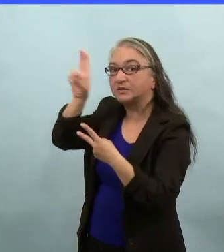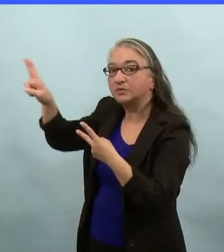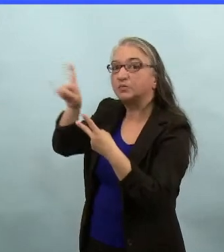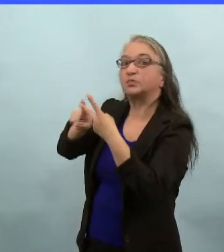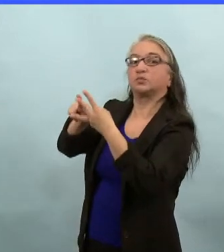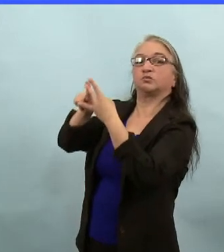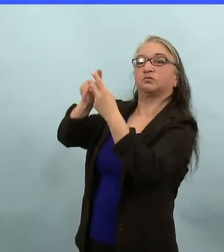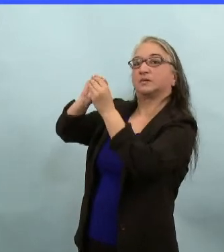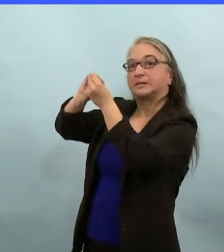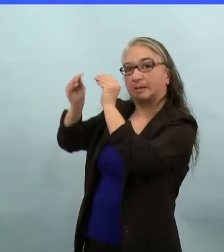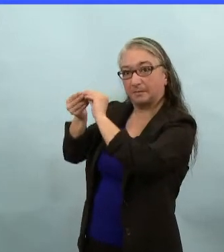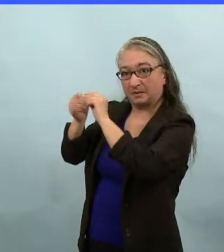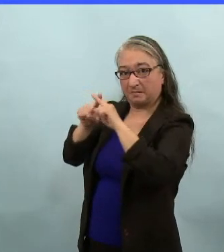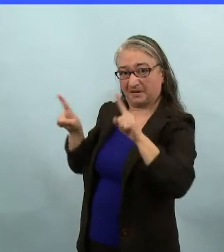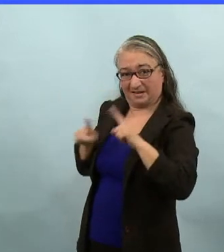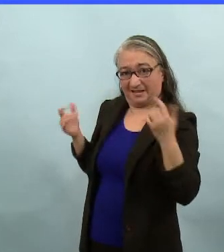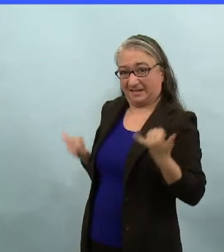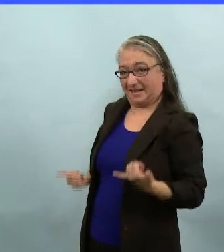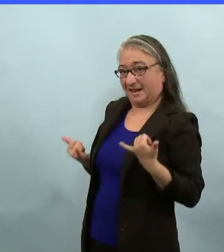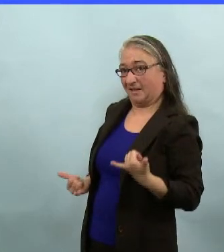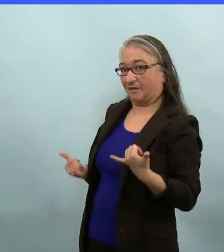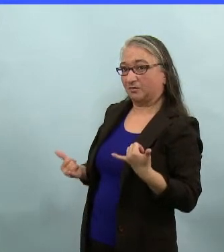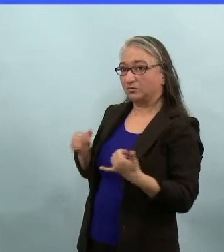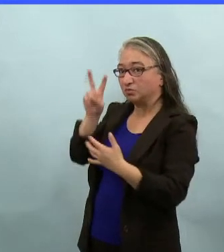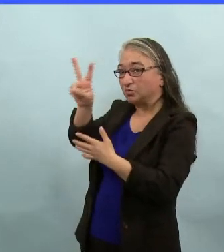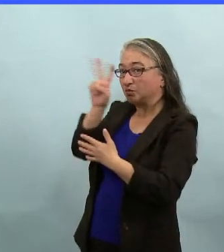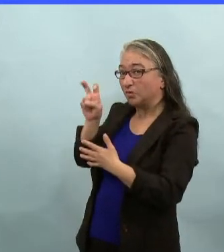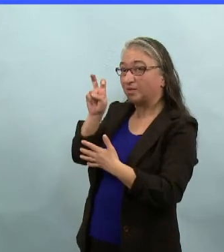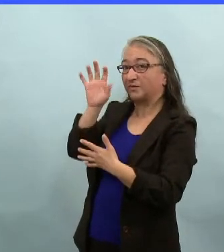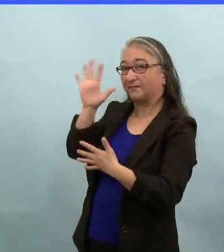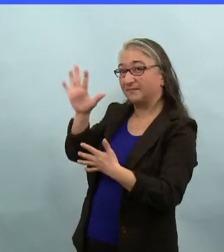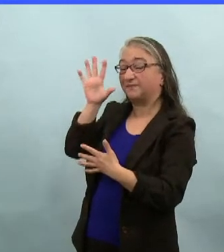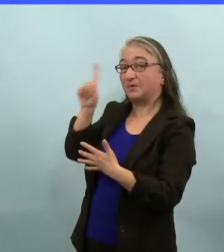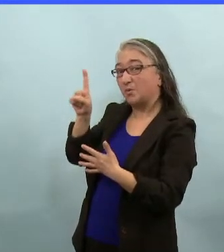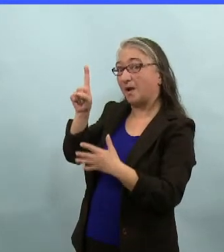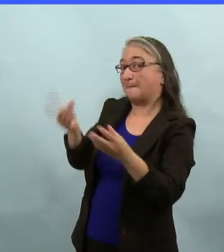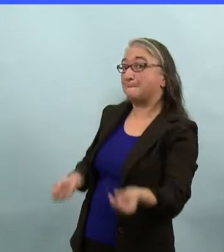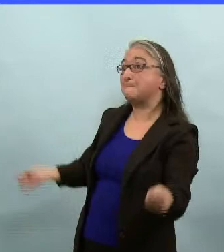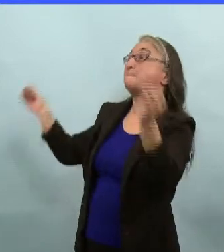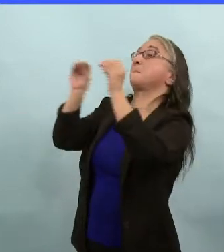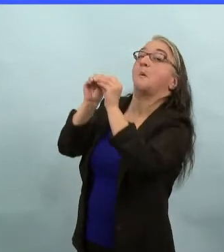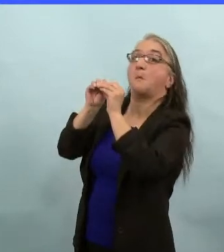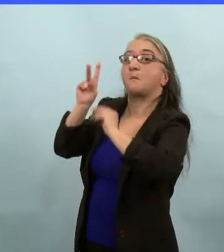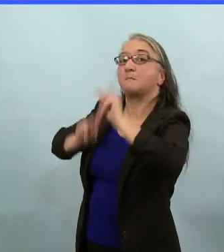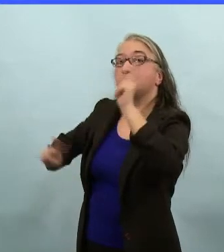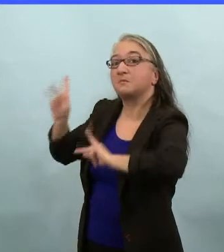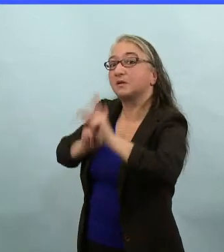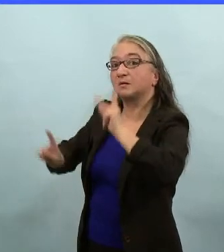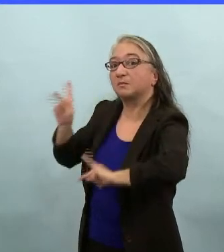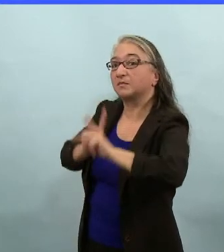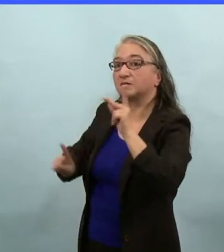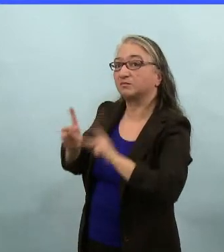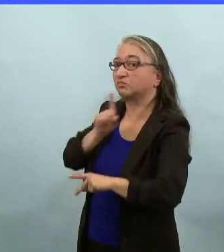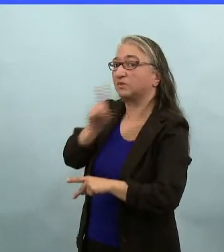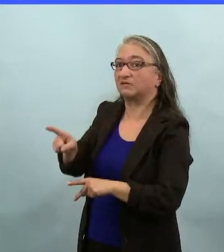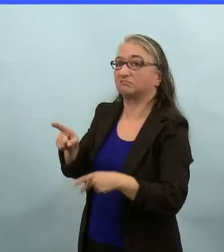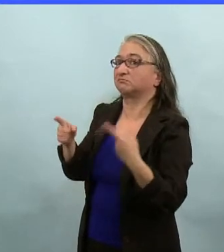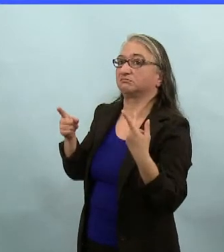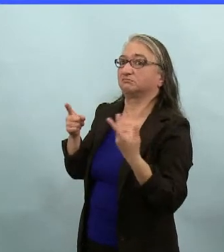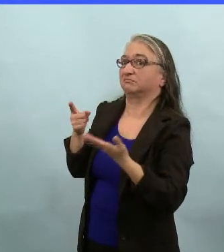from 251 people being hospitalized today it's 454. last week on tuesday there were 32 people in icu